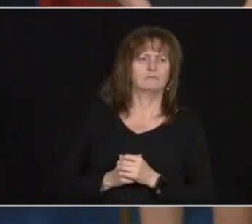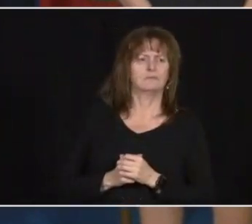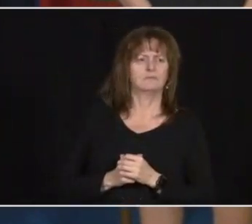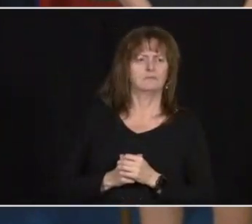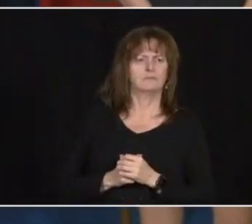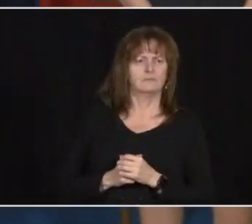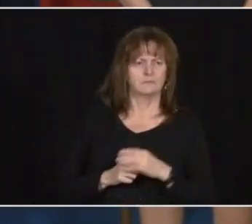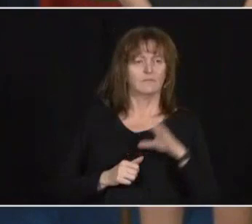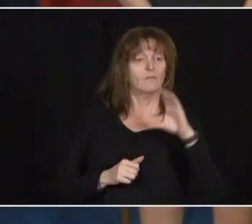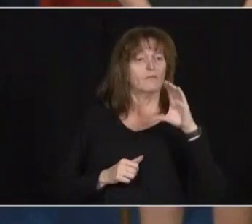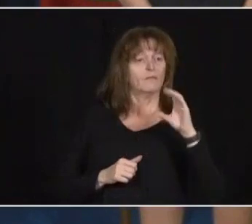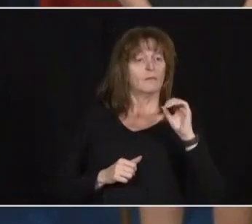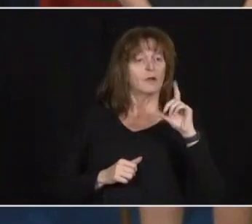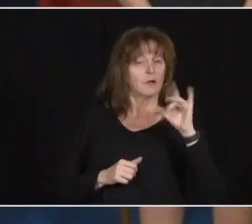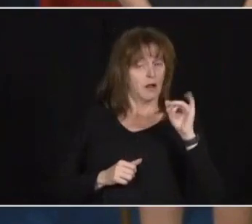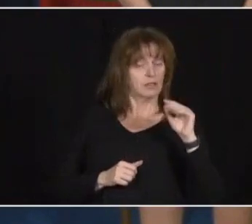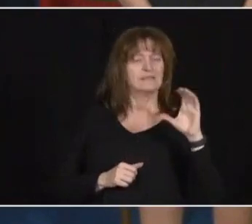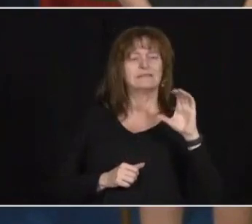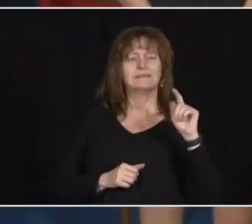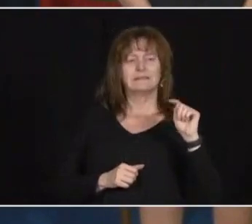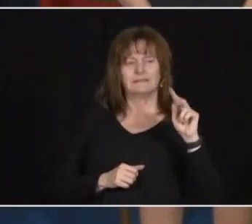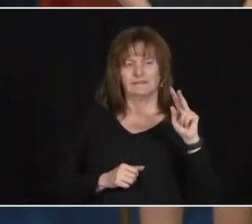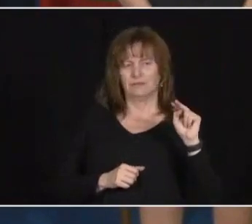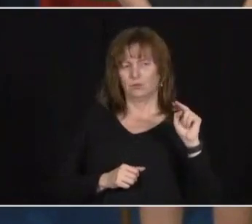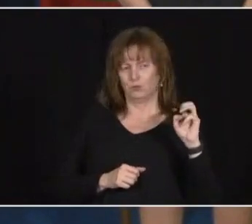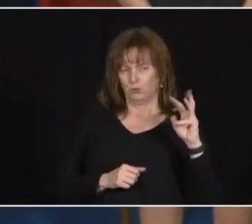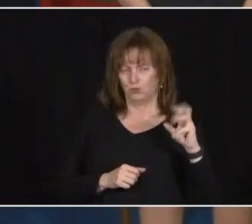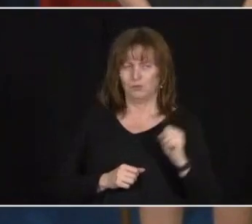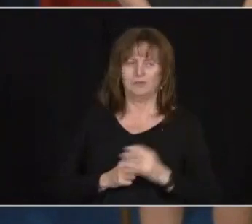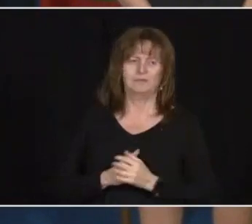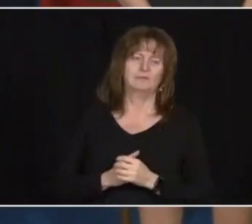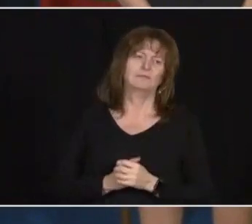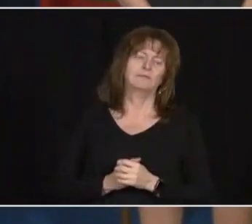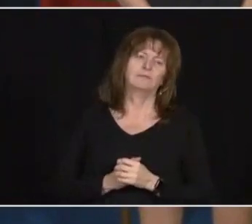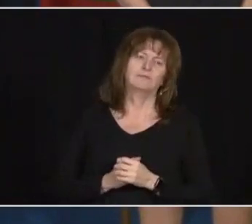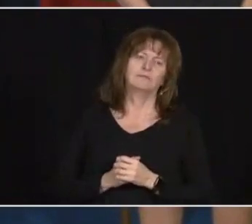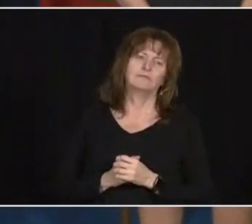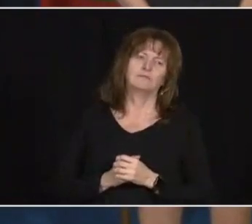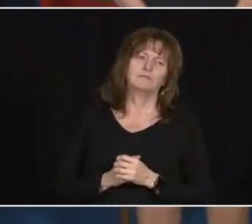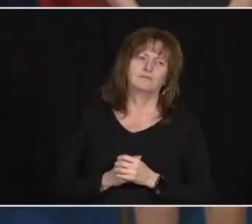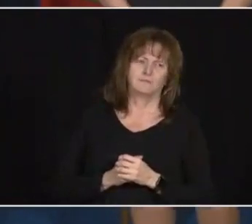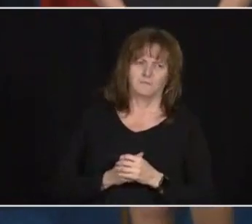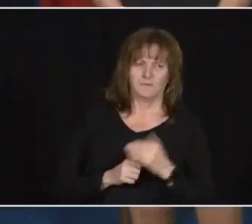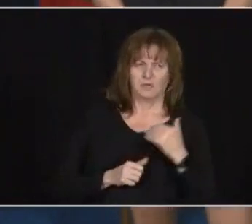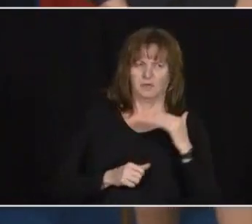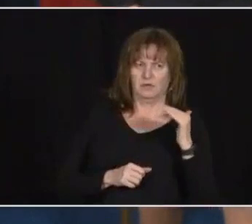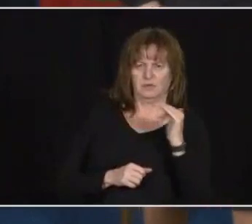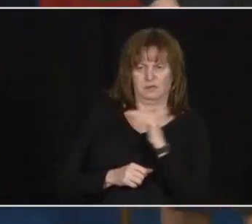Hi there. Good afternoon. I have a question for the health minister. Minister Elliott,